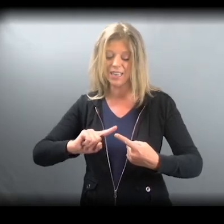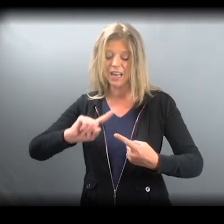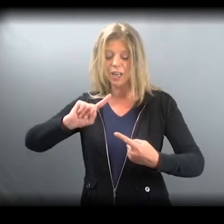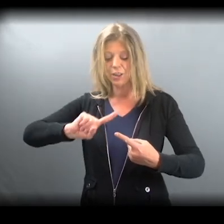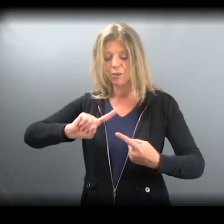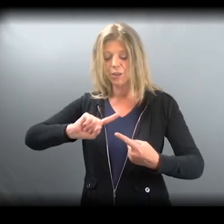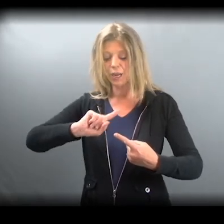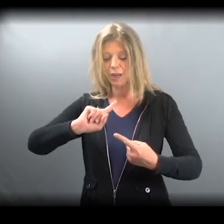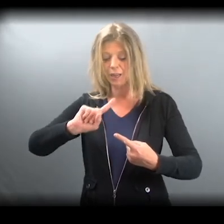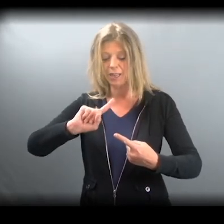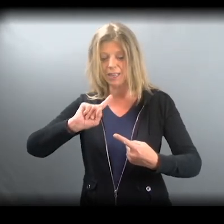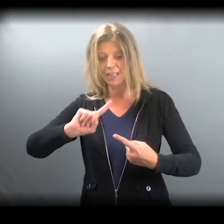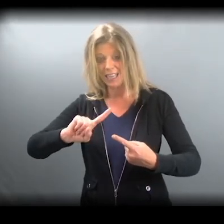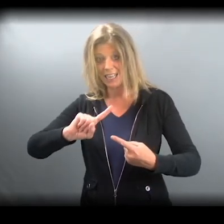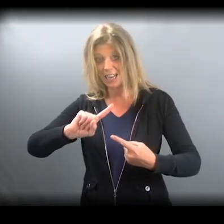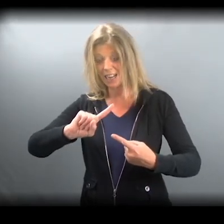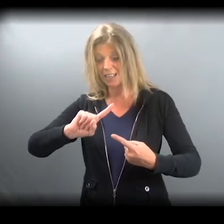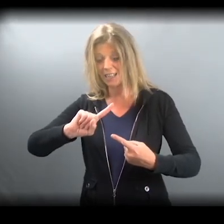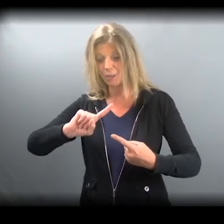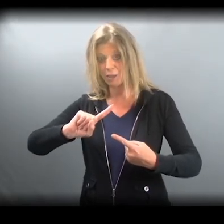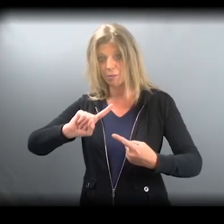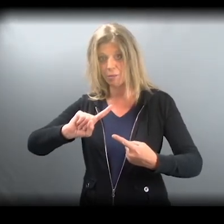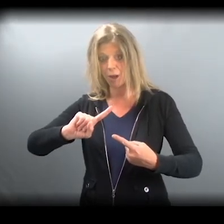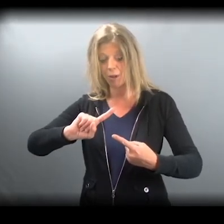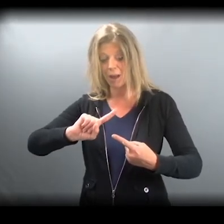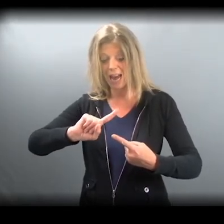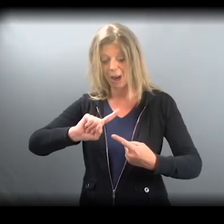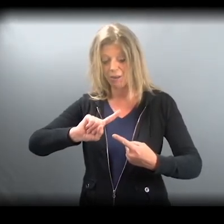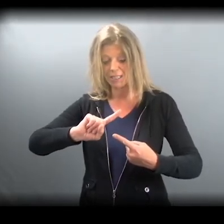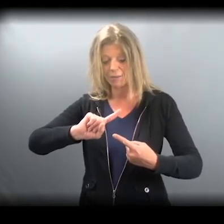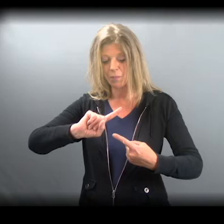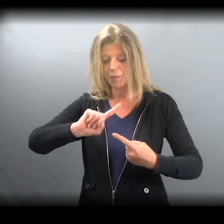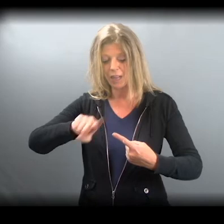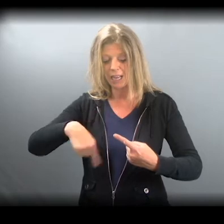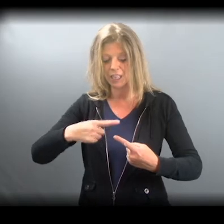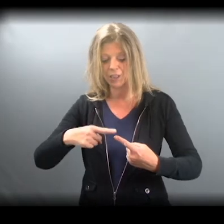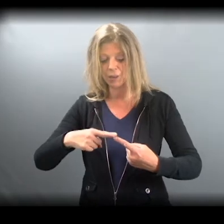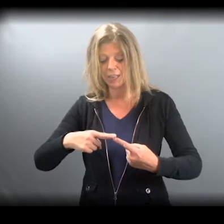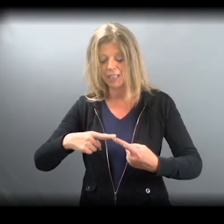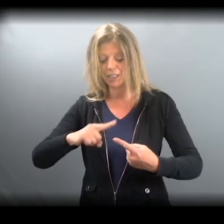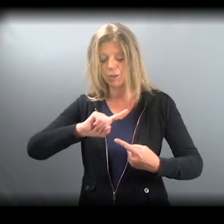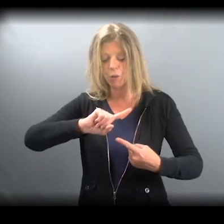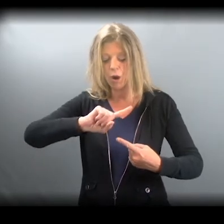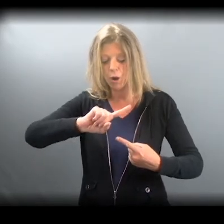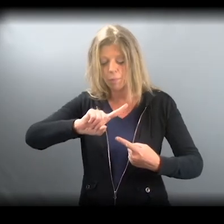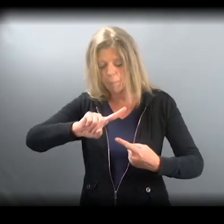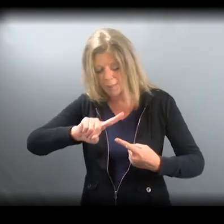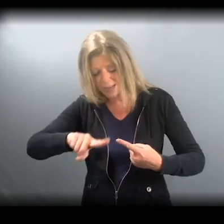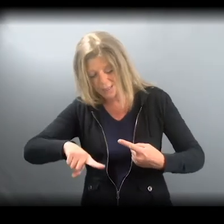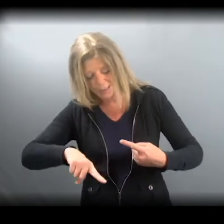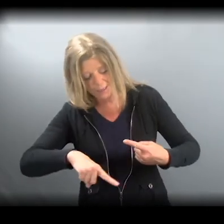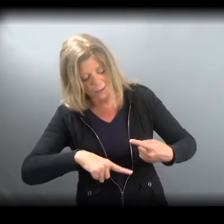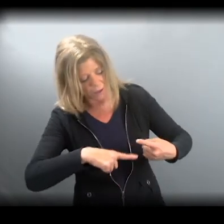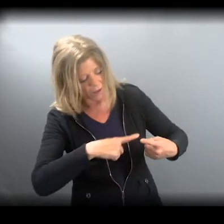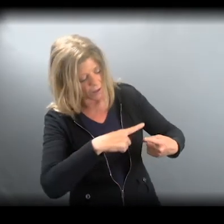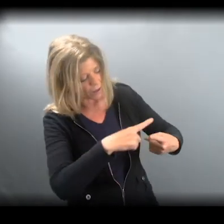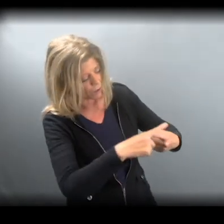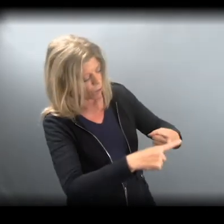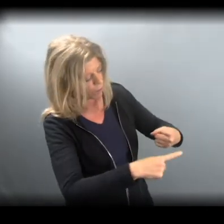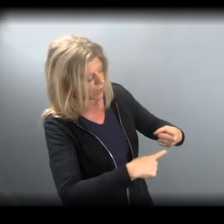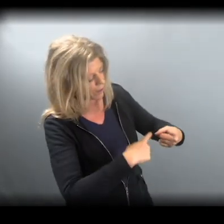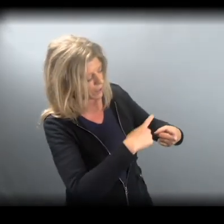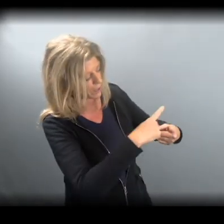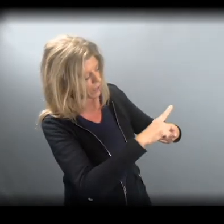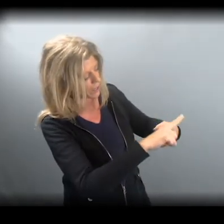Then your lead hand is going to be palm out, and you're going to make a circle around it.